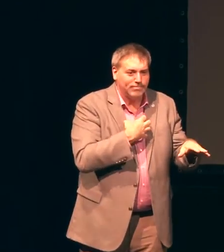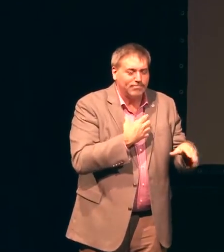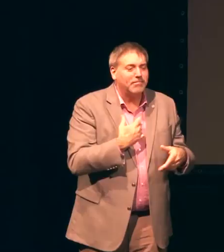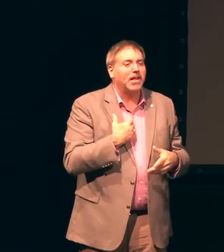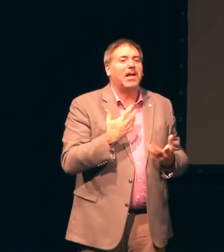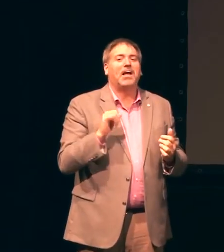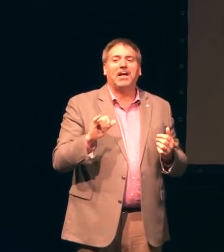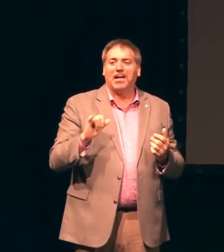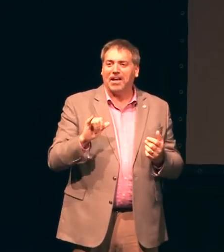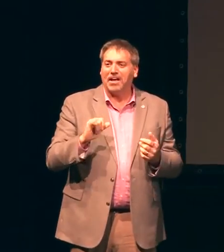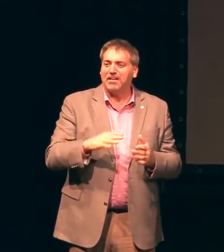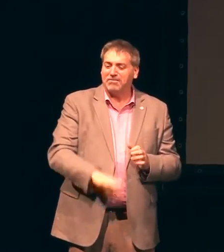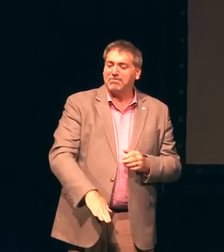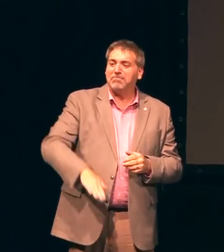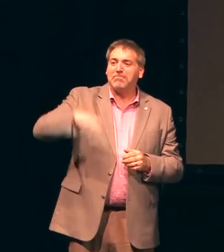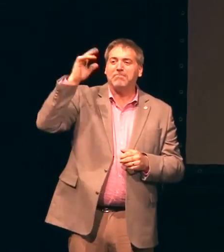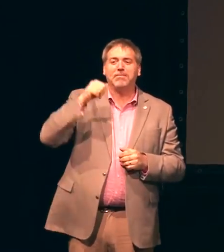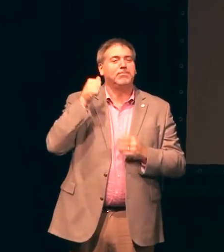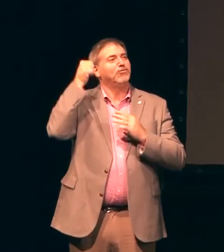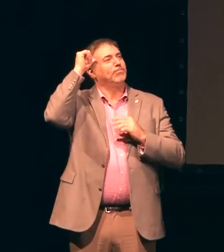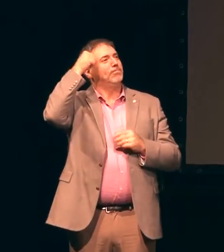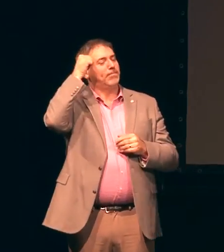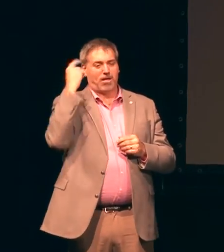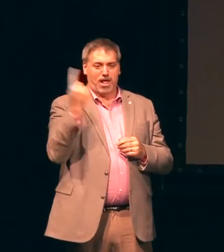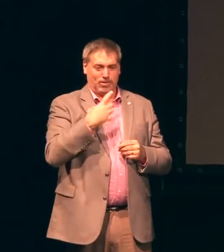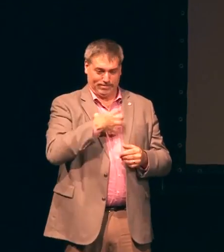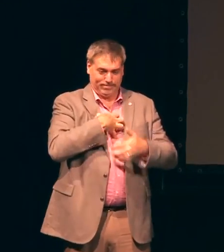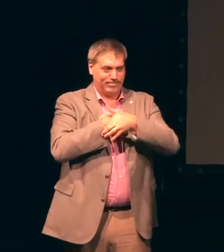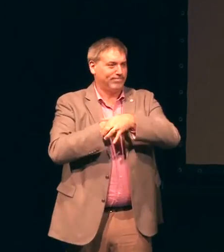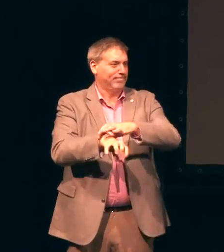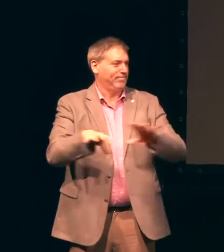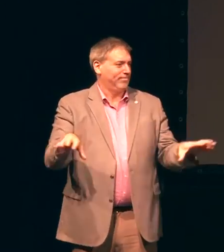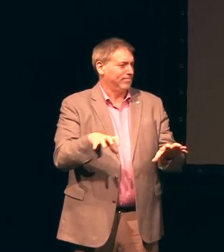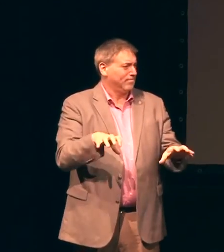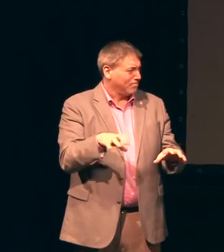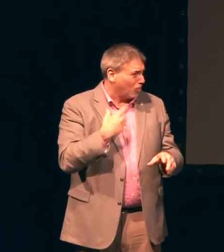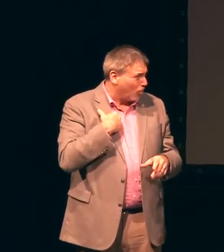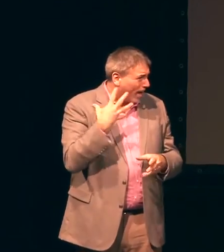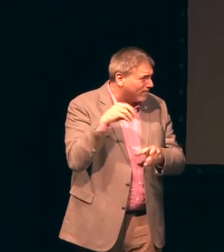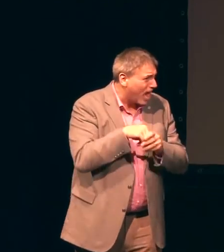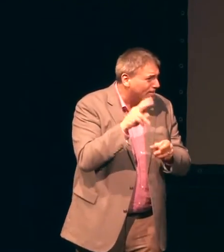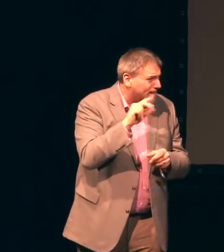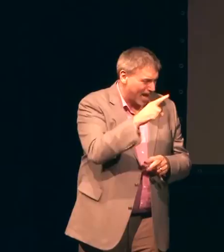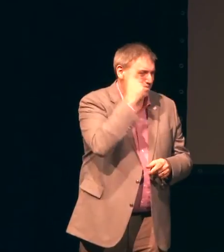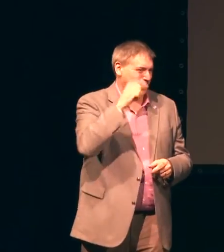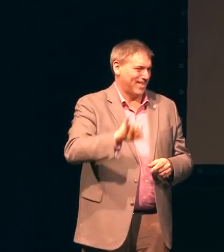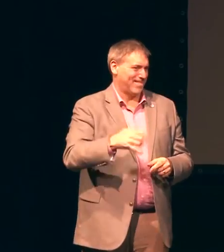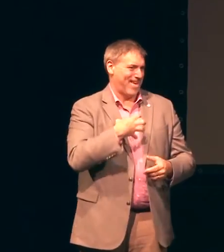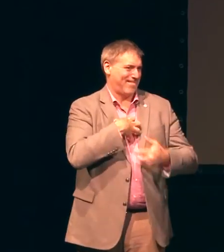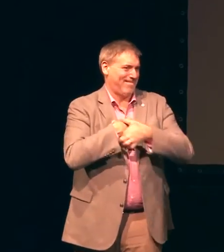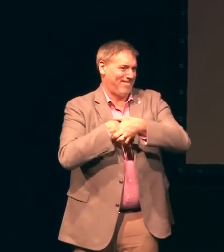action, send a letter and growing up I remember you always have to turn the complaint into